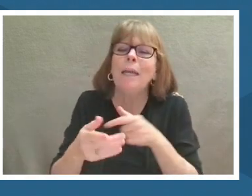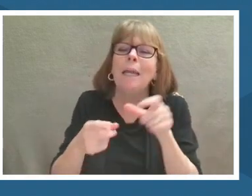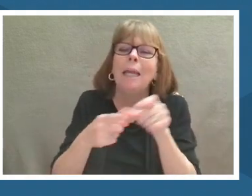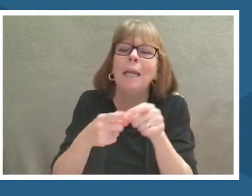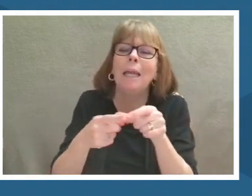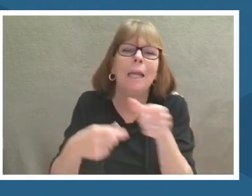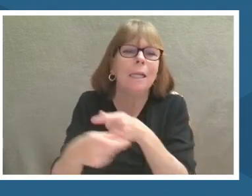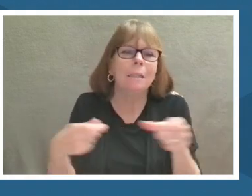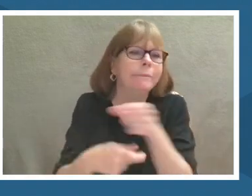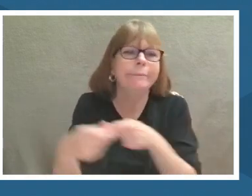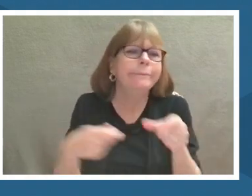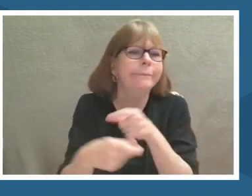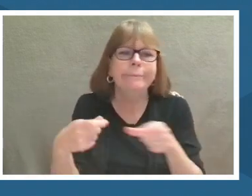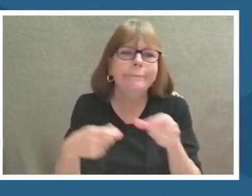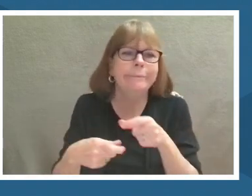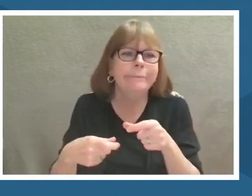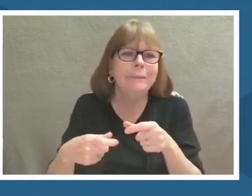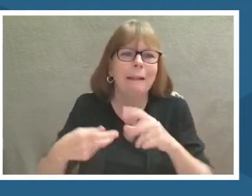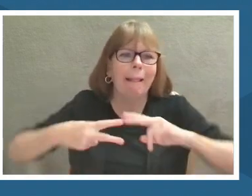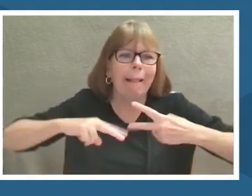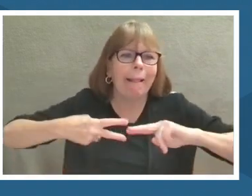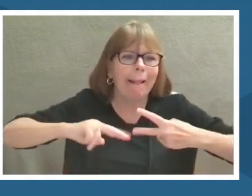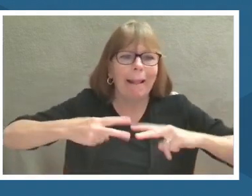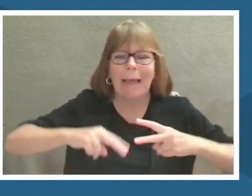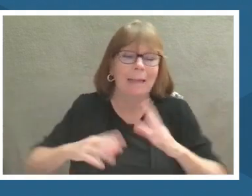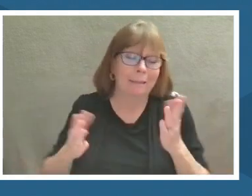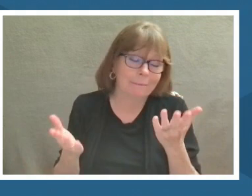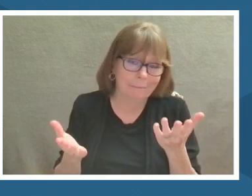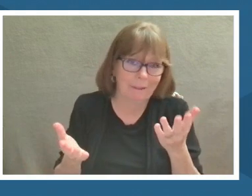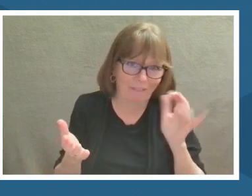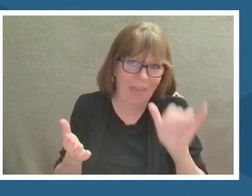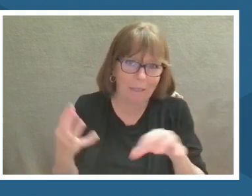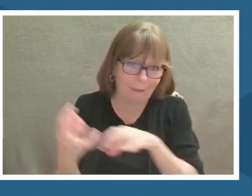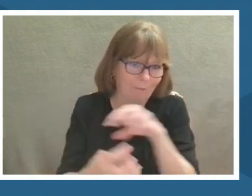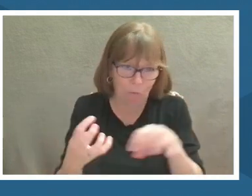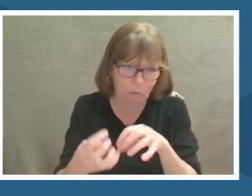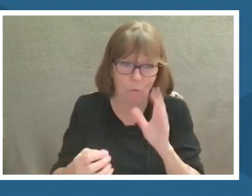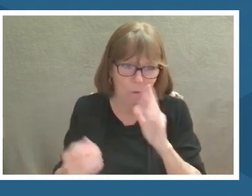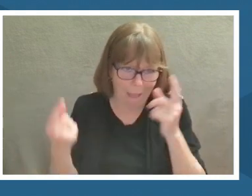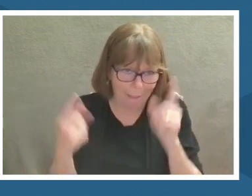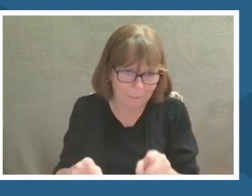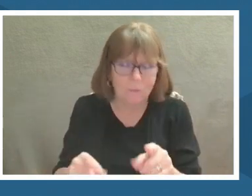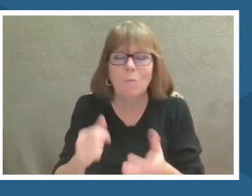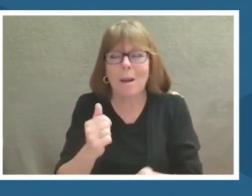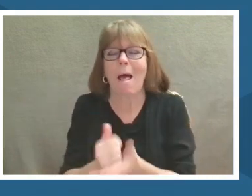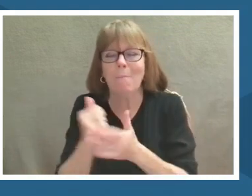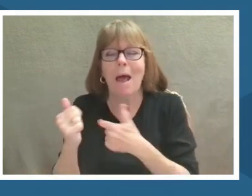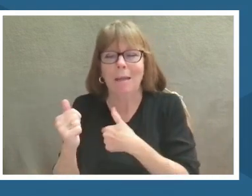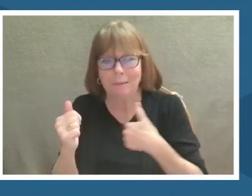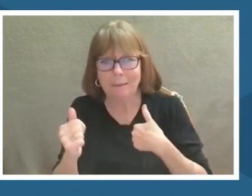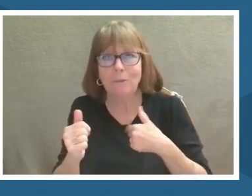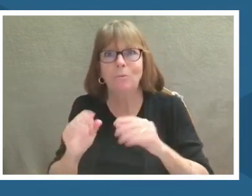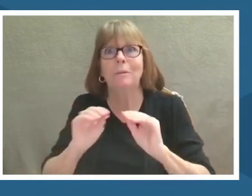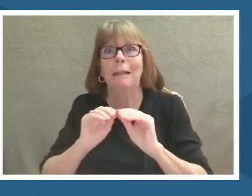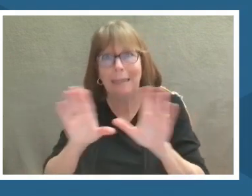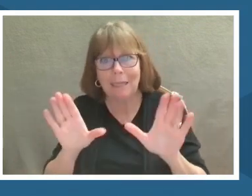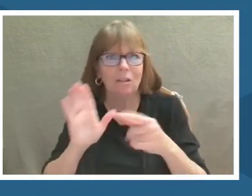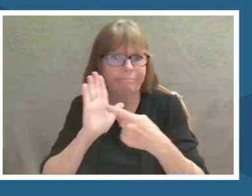eminent um i think will lend a lot of clarity to the definition